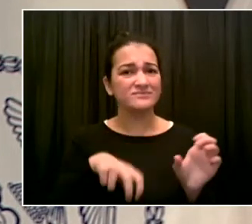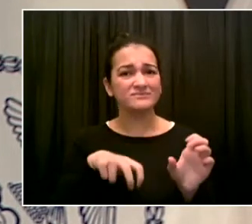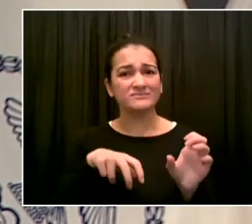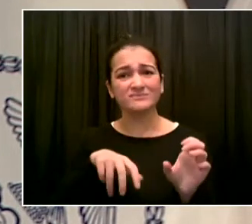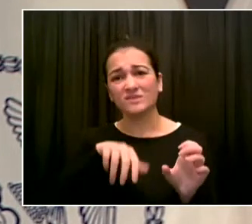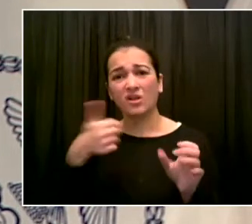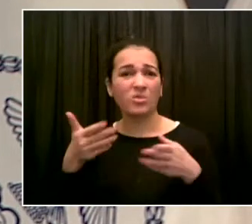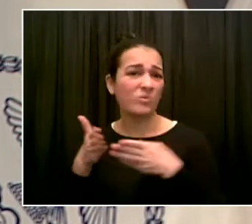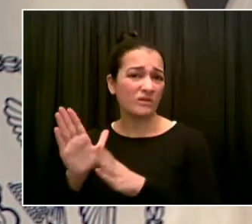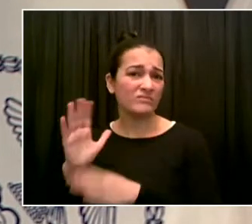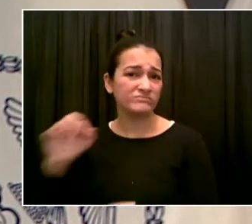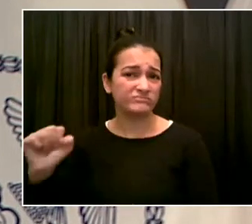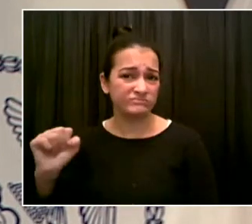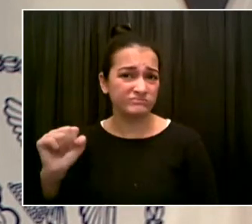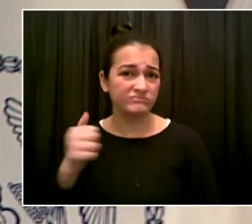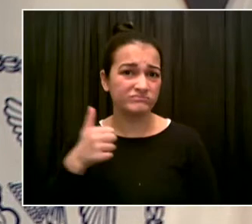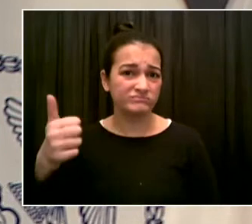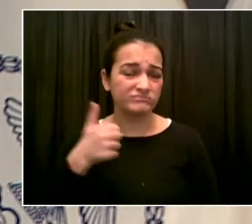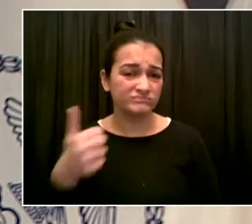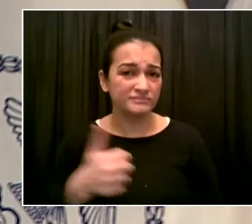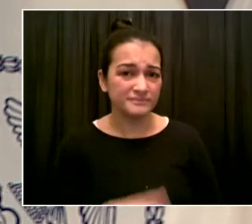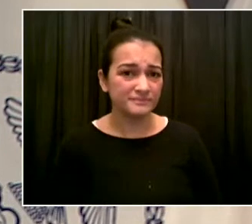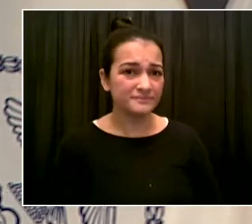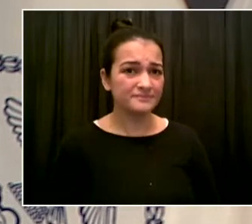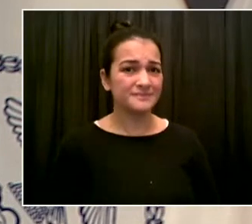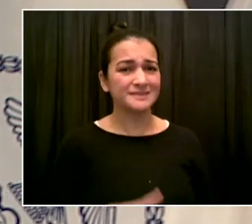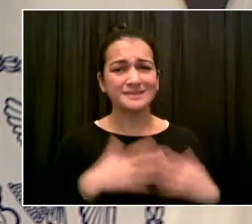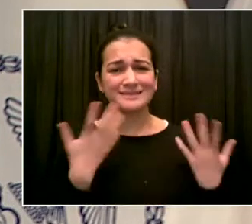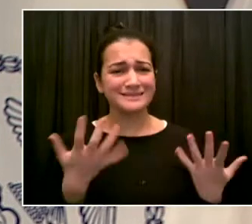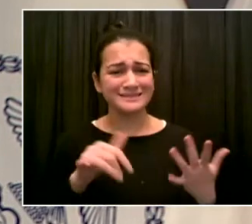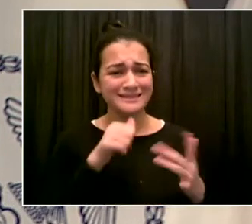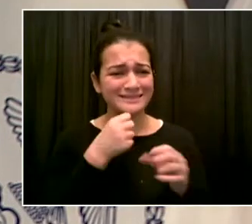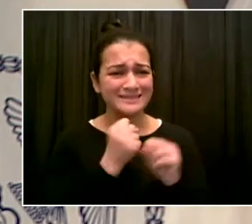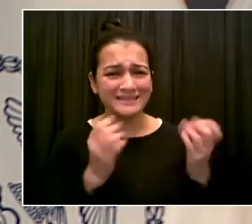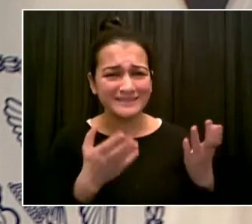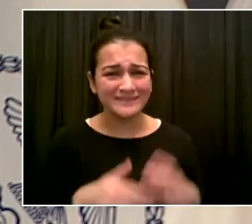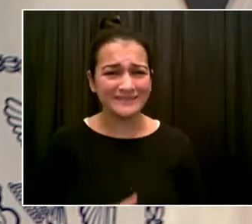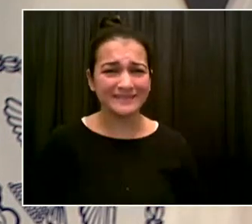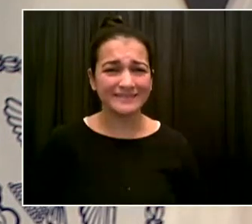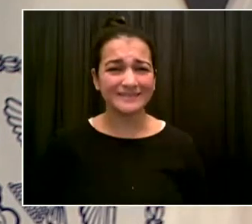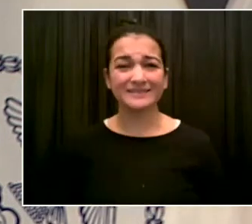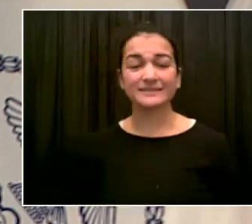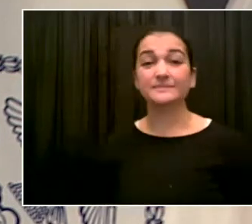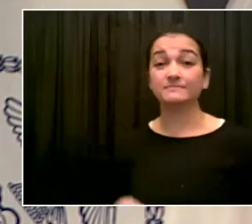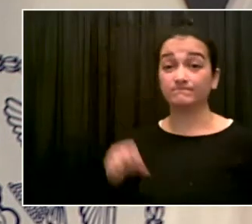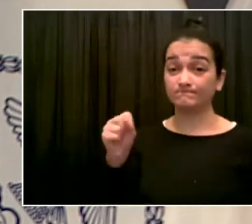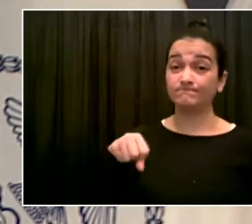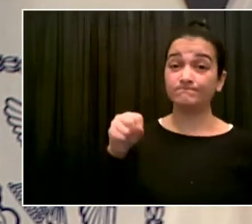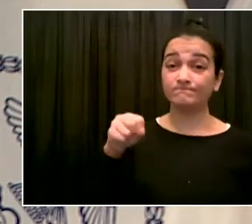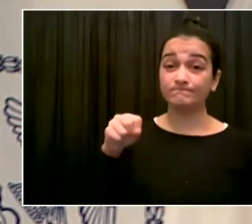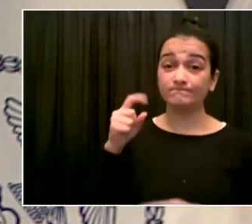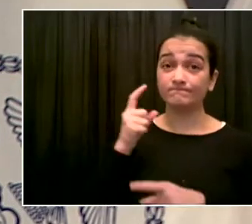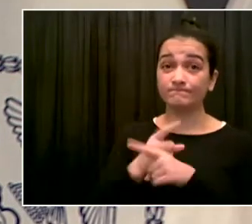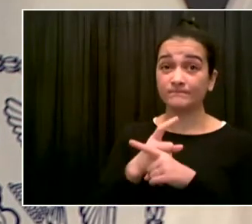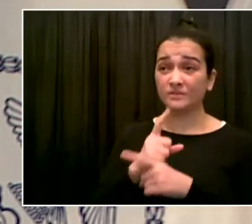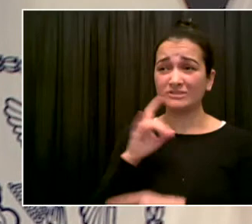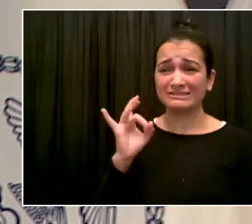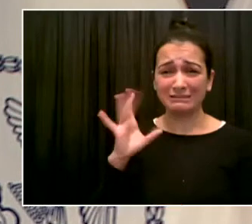SAFE TO GET BACK ON PUBLIC TRANSIT? THAT WAS A HORRIBLE INCIDENT AND WE